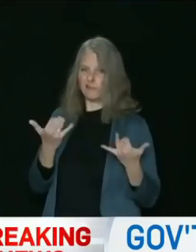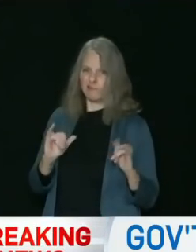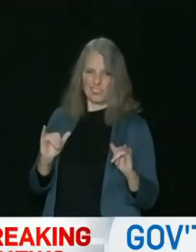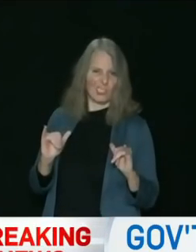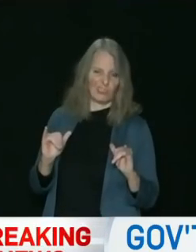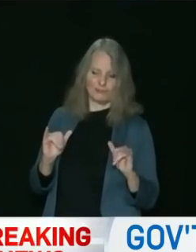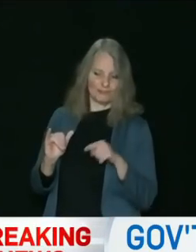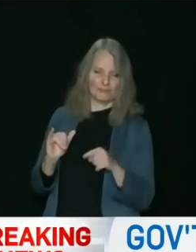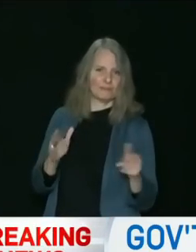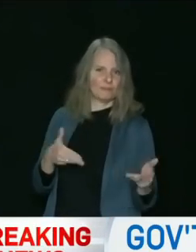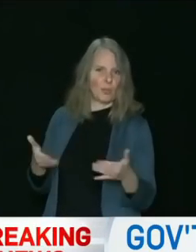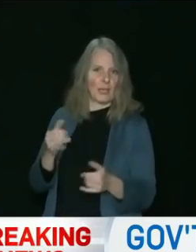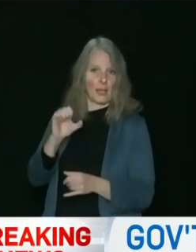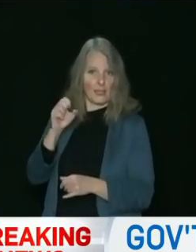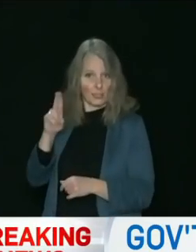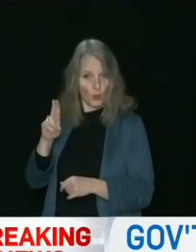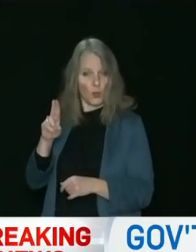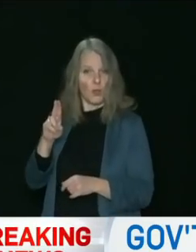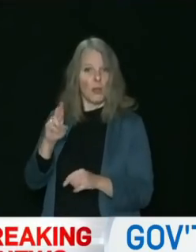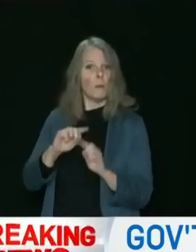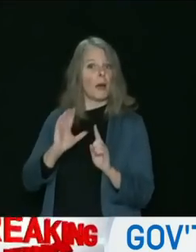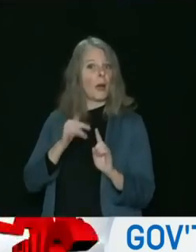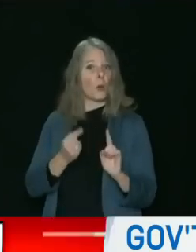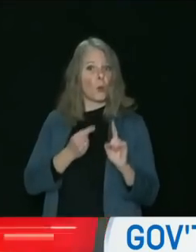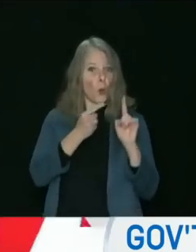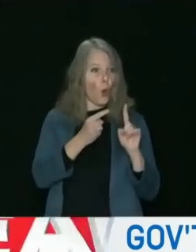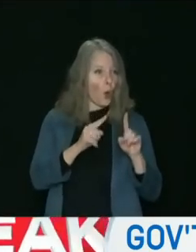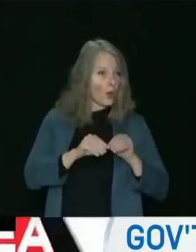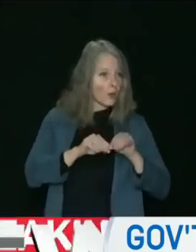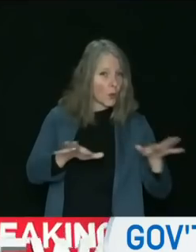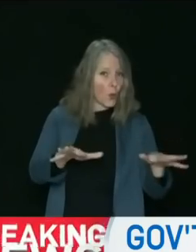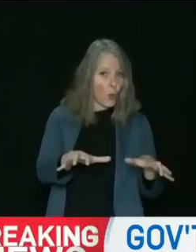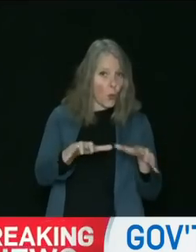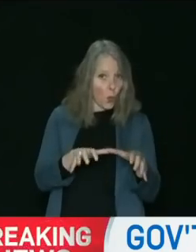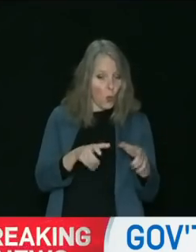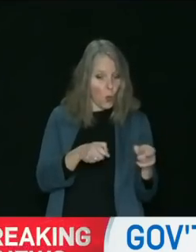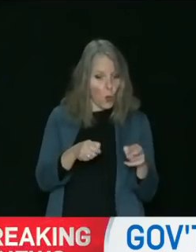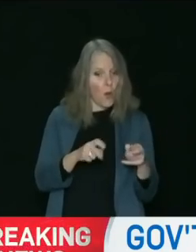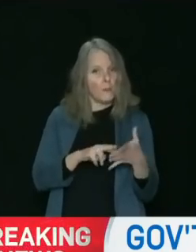ICU CONTINUE BEING LOW. HOWEVER, MAINTAINING THE INFECTION RATE AS LOW AS